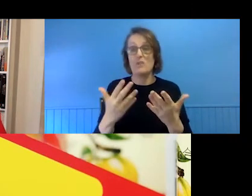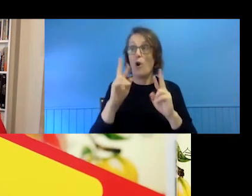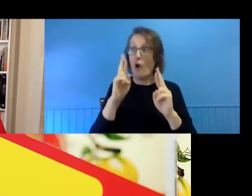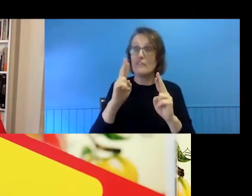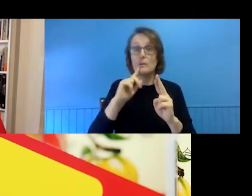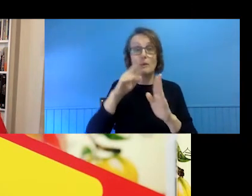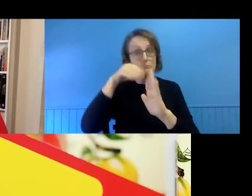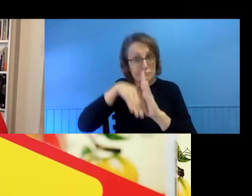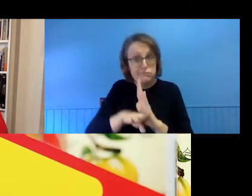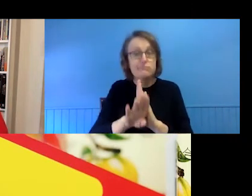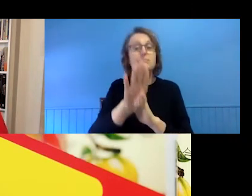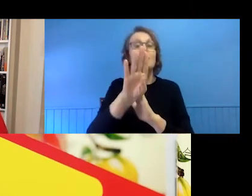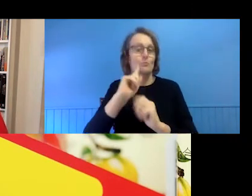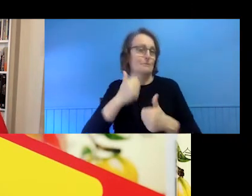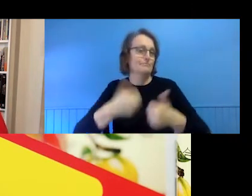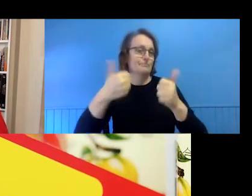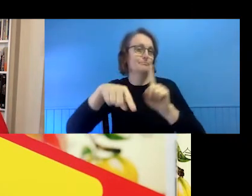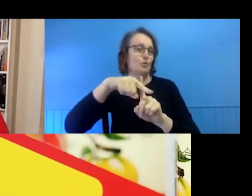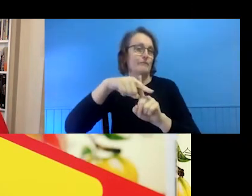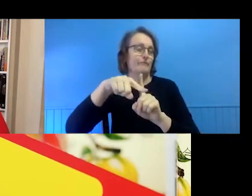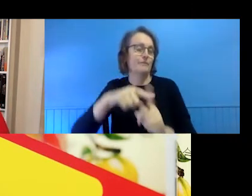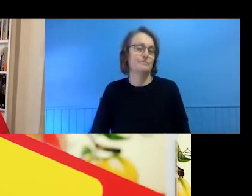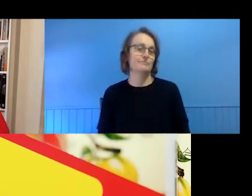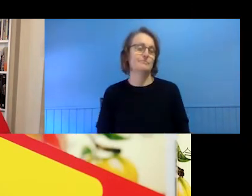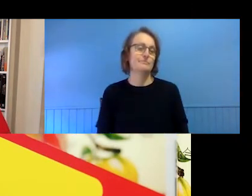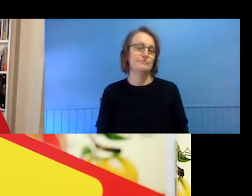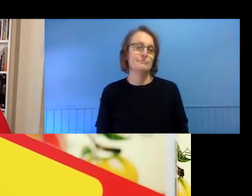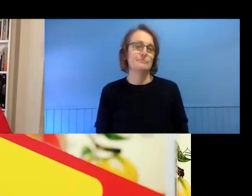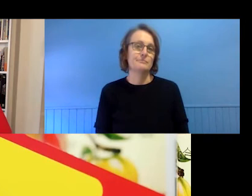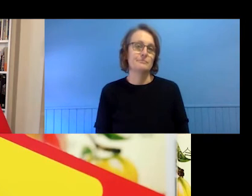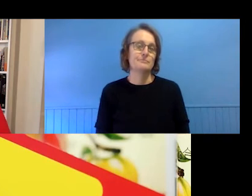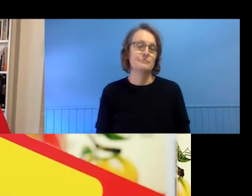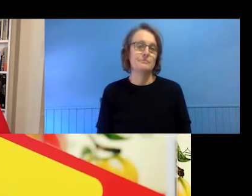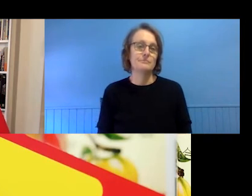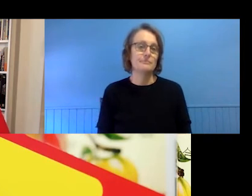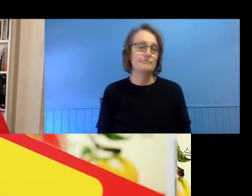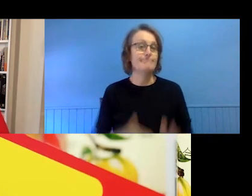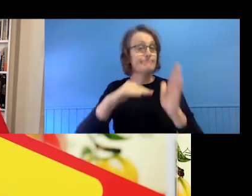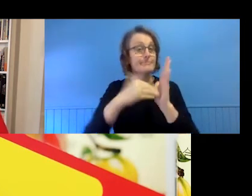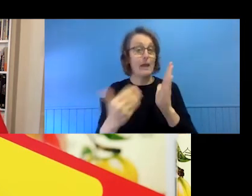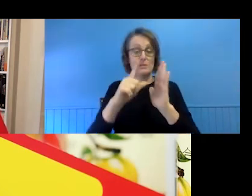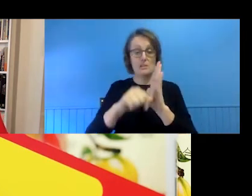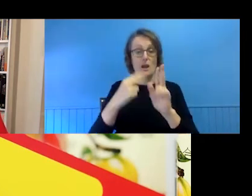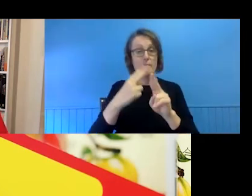like. I think this is also a time for generosity. Now, there's - we